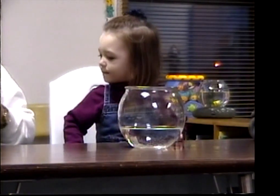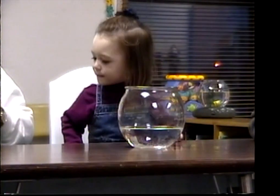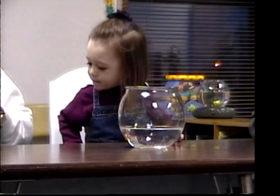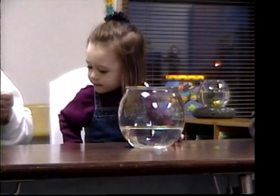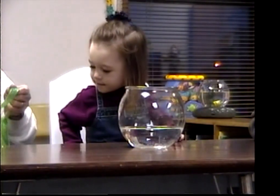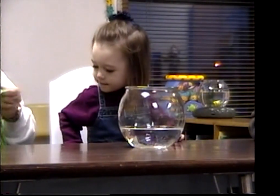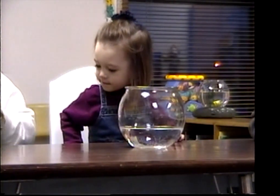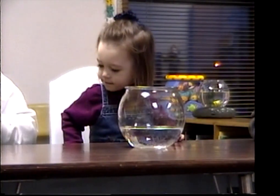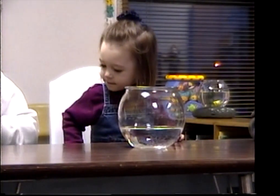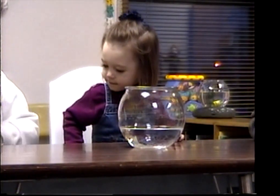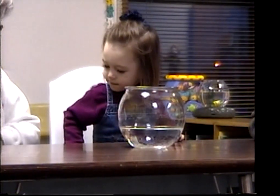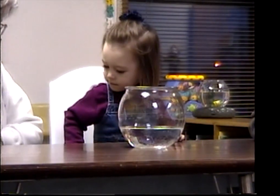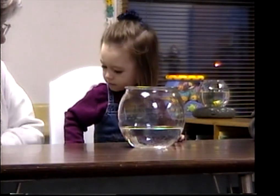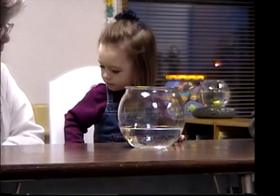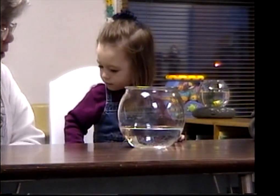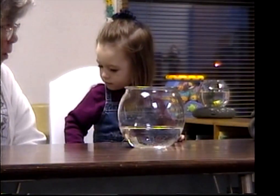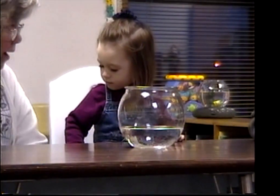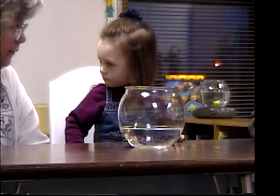"We're gonna put some froggies in the water."